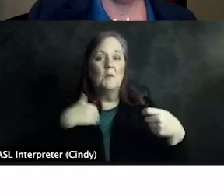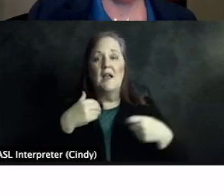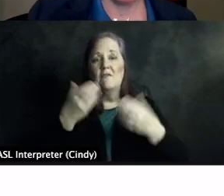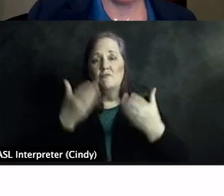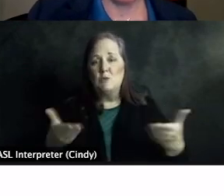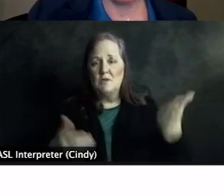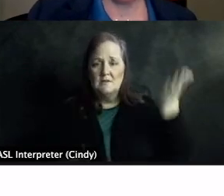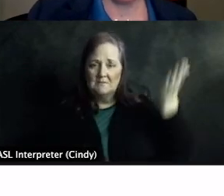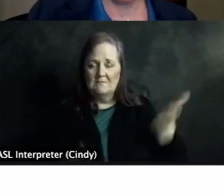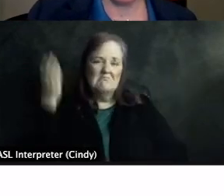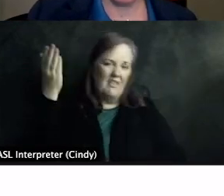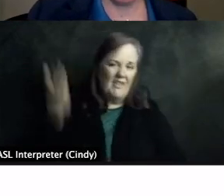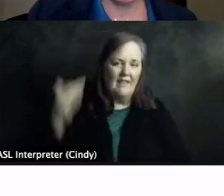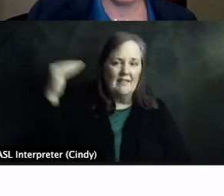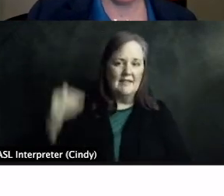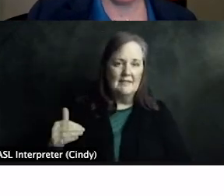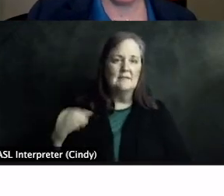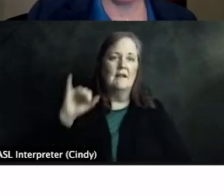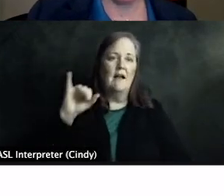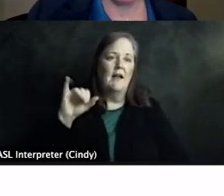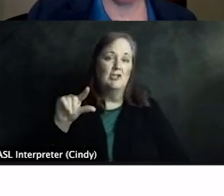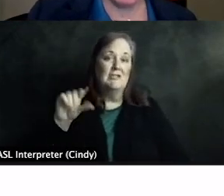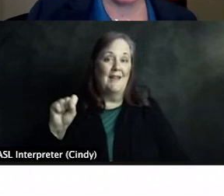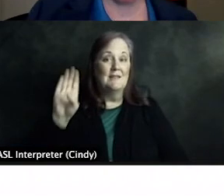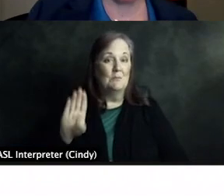All of those are useful organizations to get additional information.